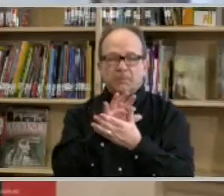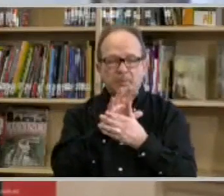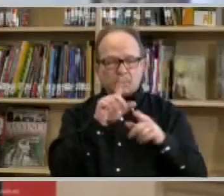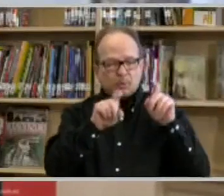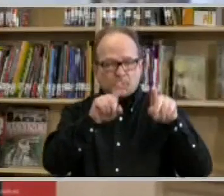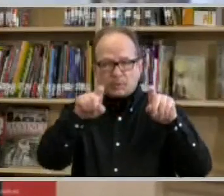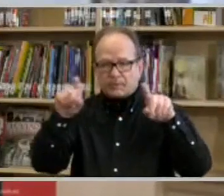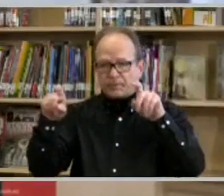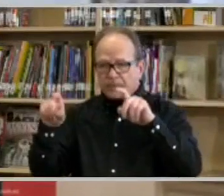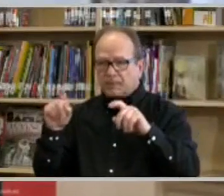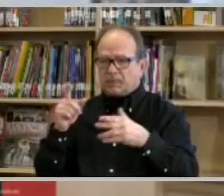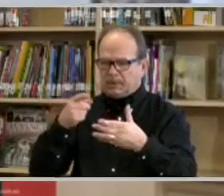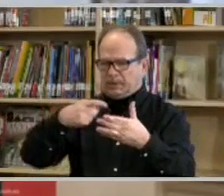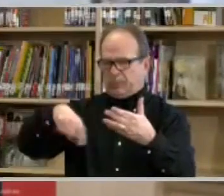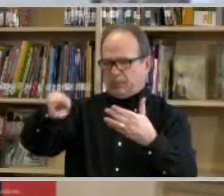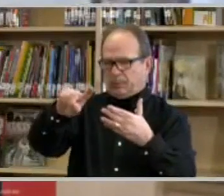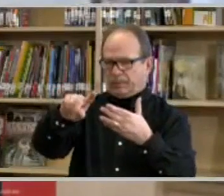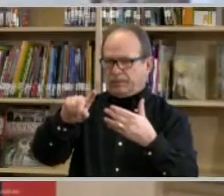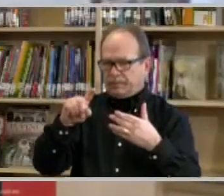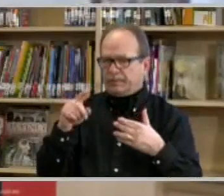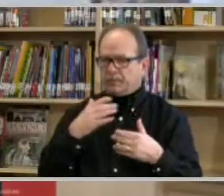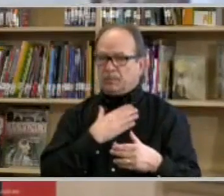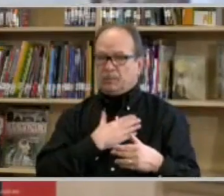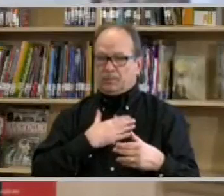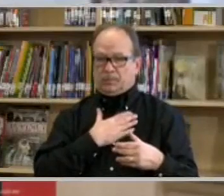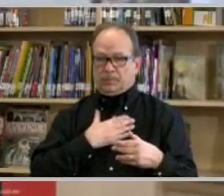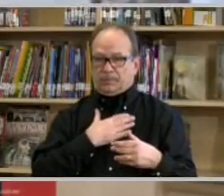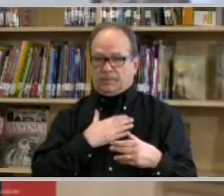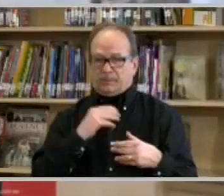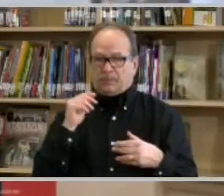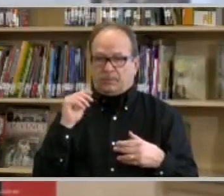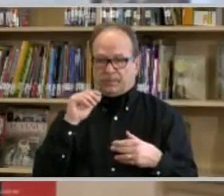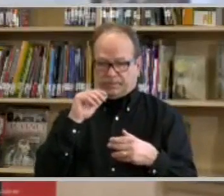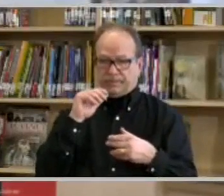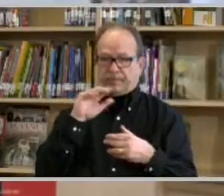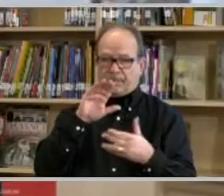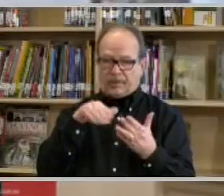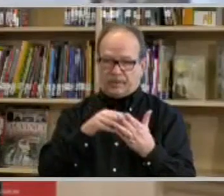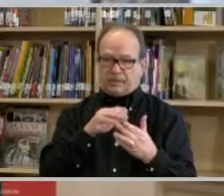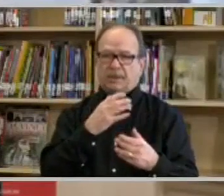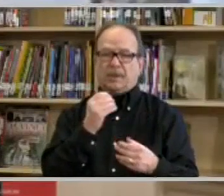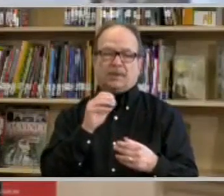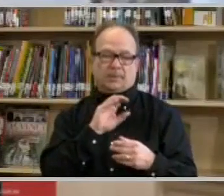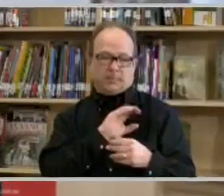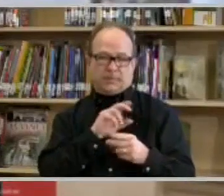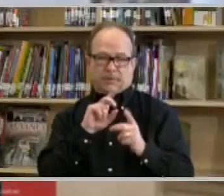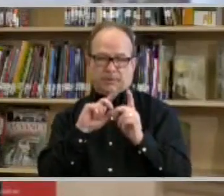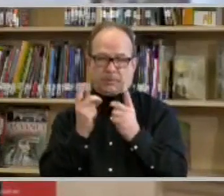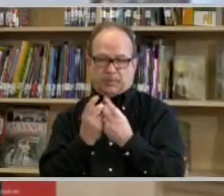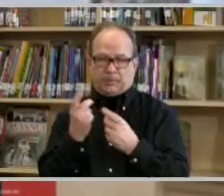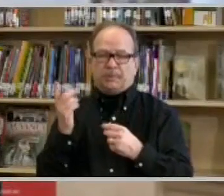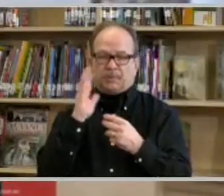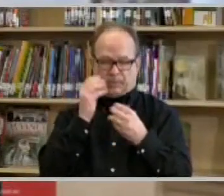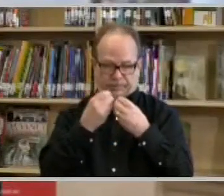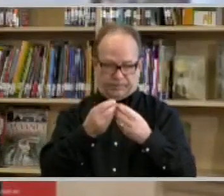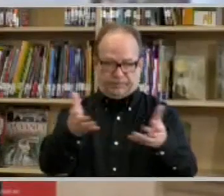NEXT WEEK TO OUR RECREATION CENTERS AND POLICE STATIONS.